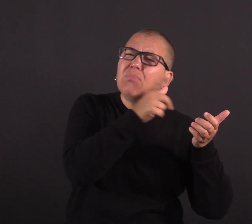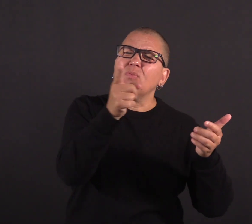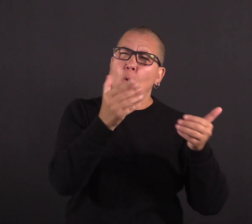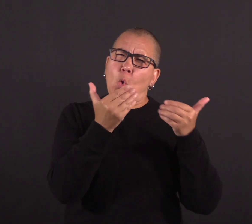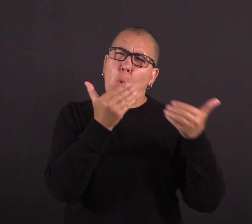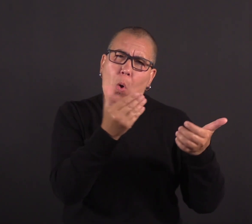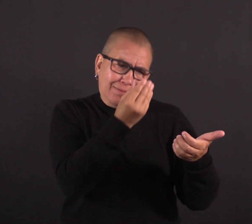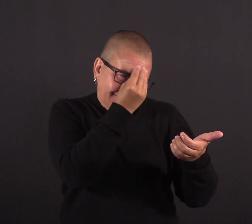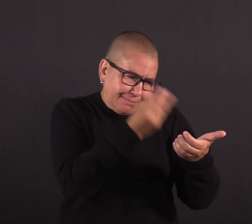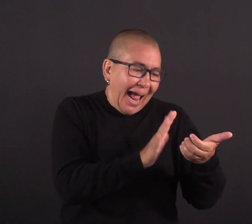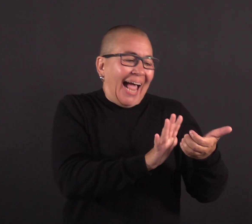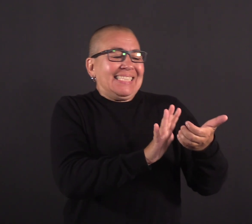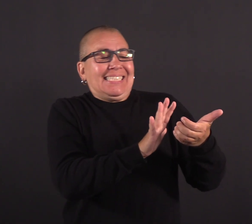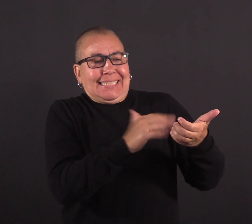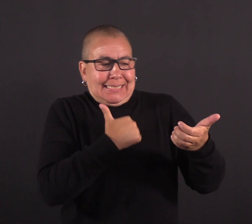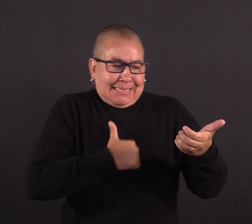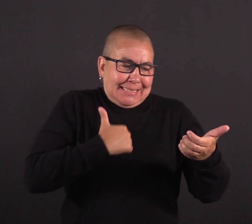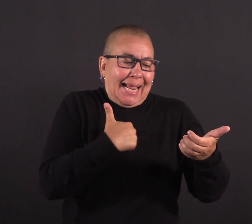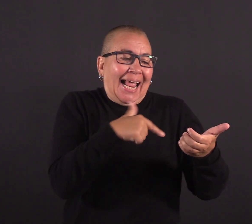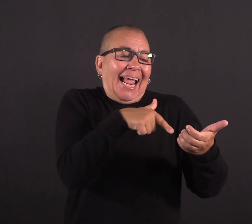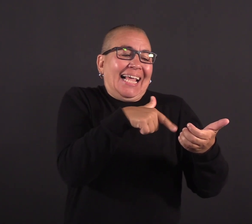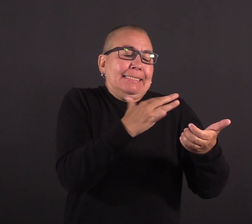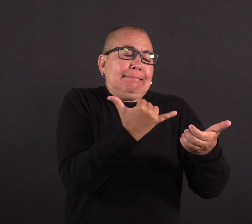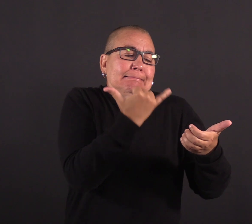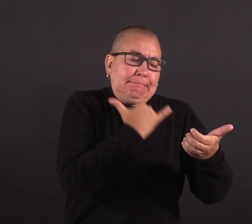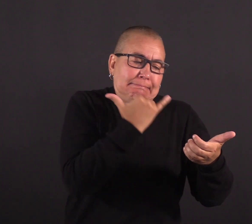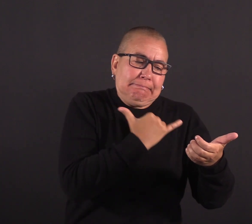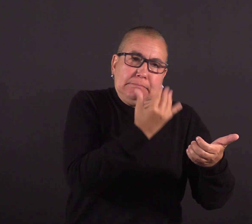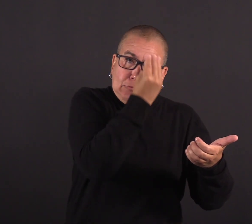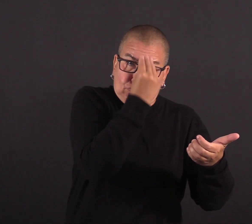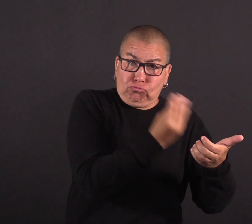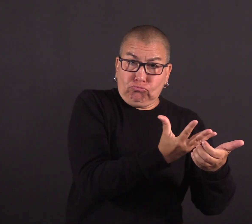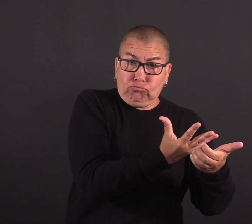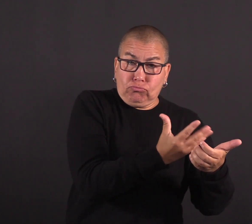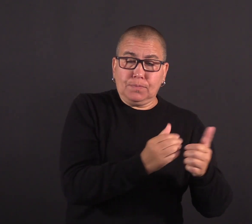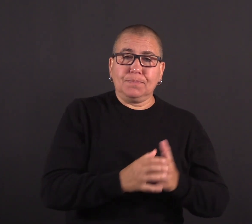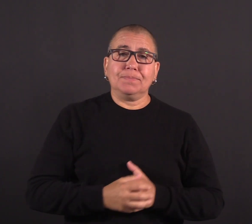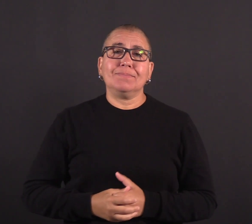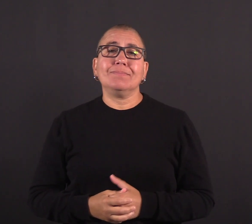your device, stay on the line and let the dispatcher know it was an accidental call.